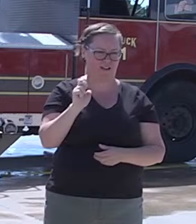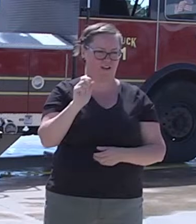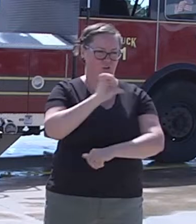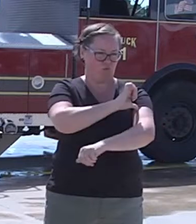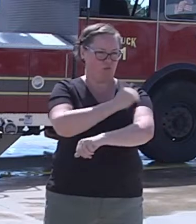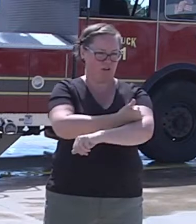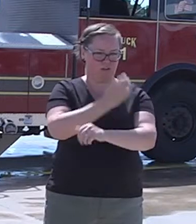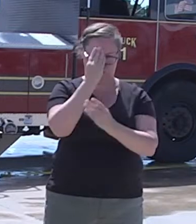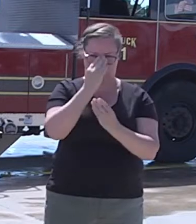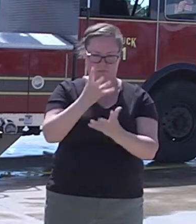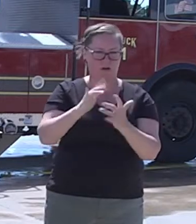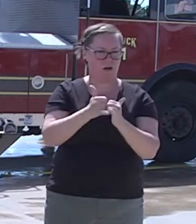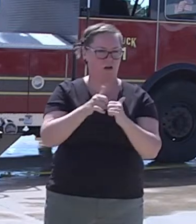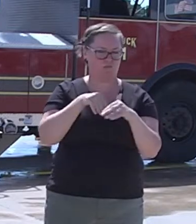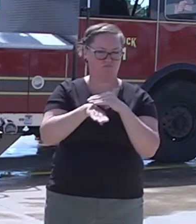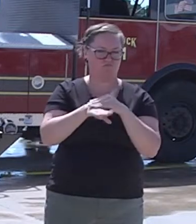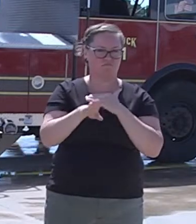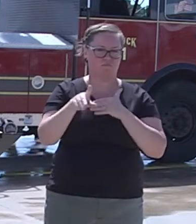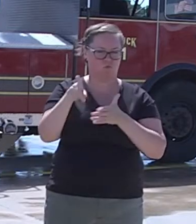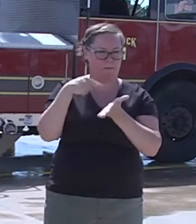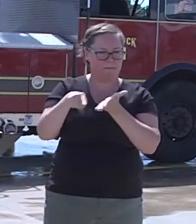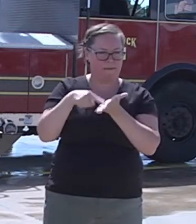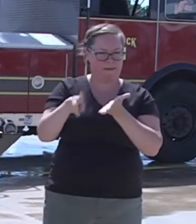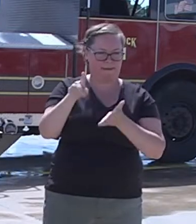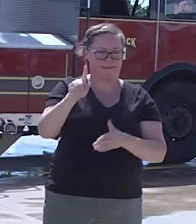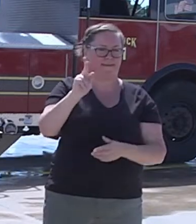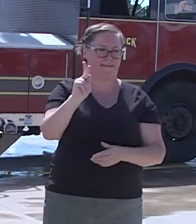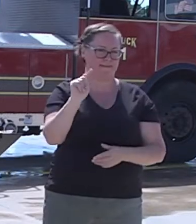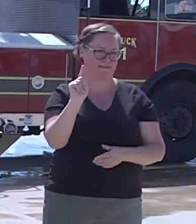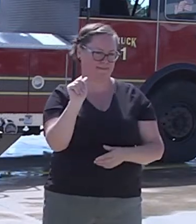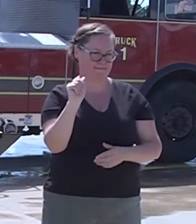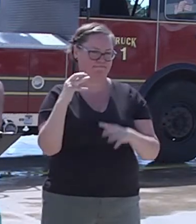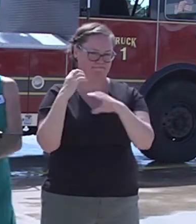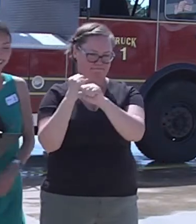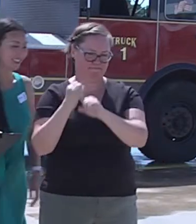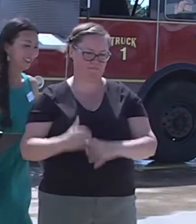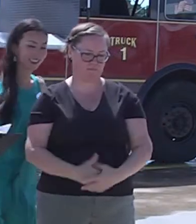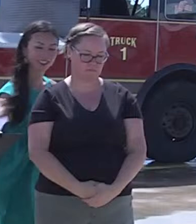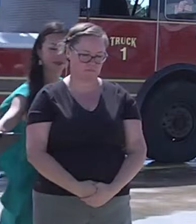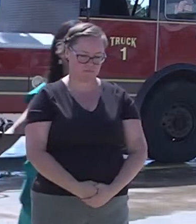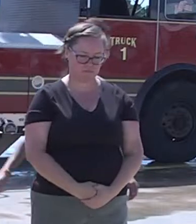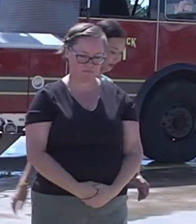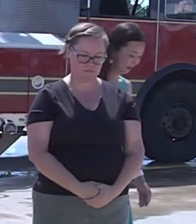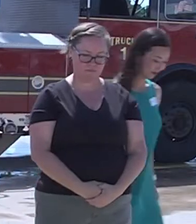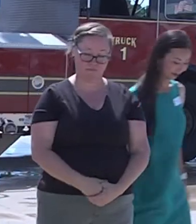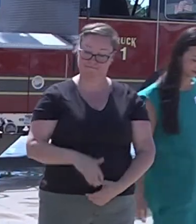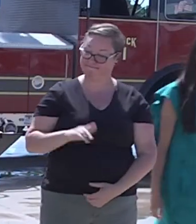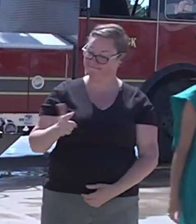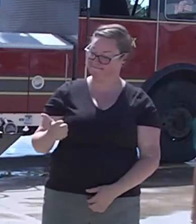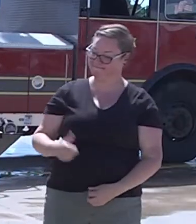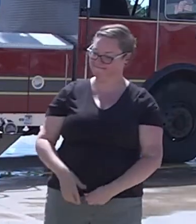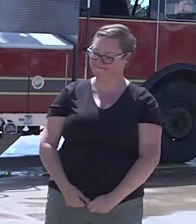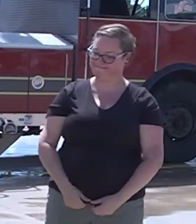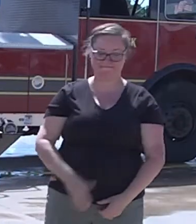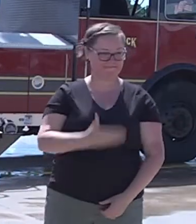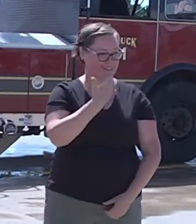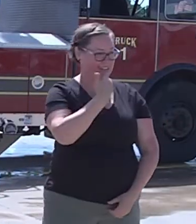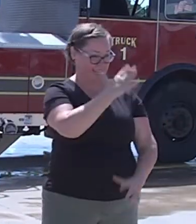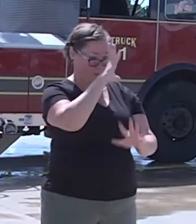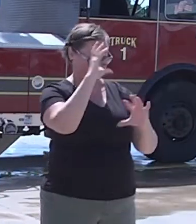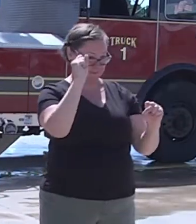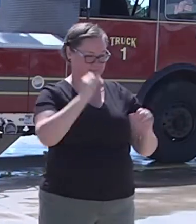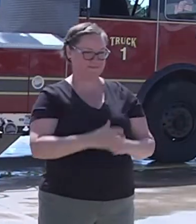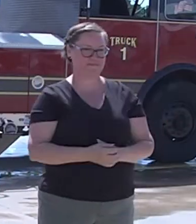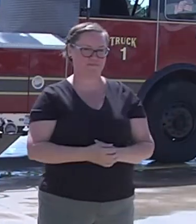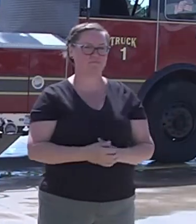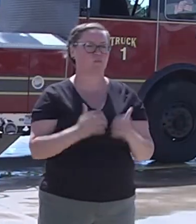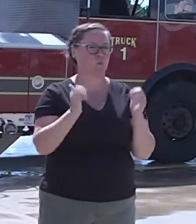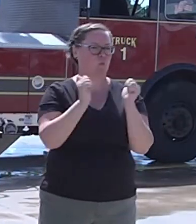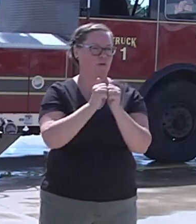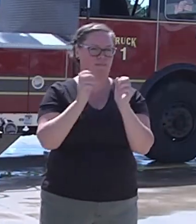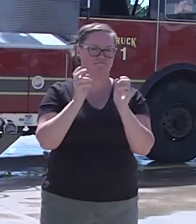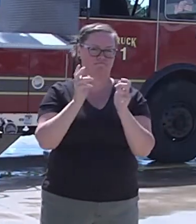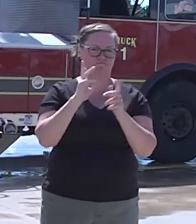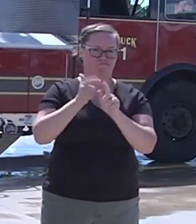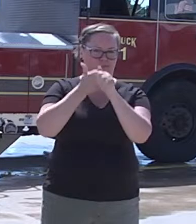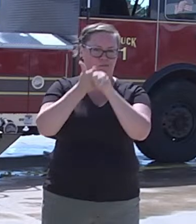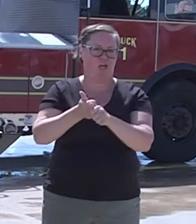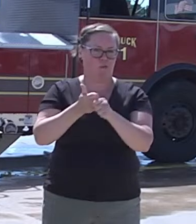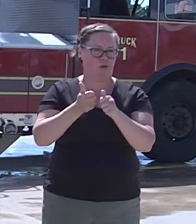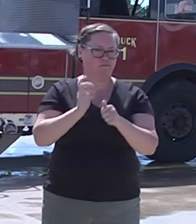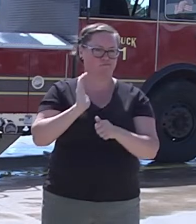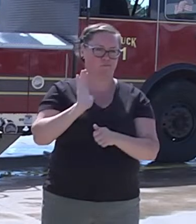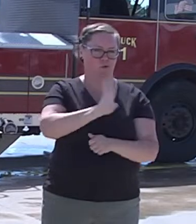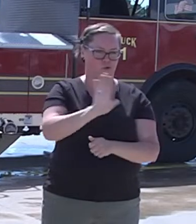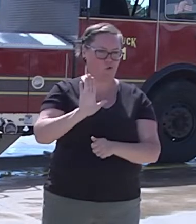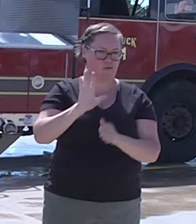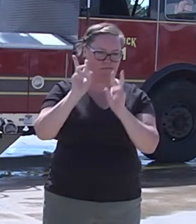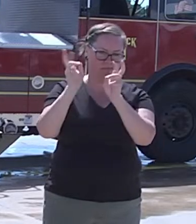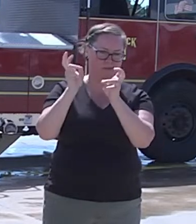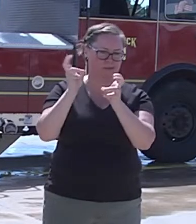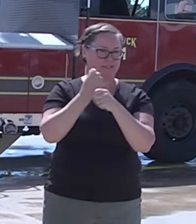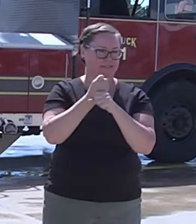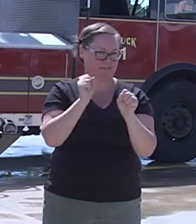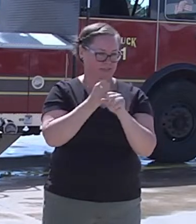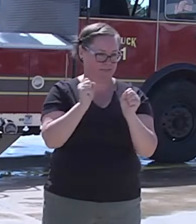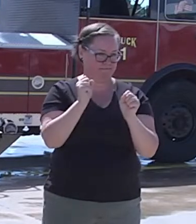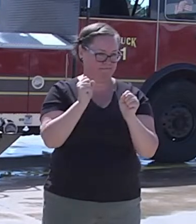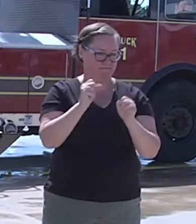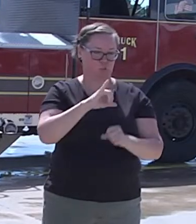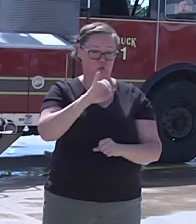Steve uh thank you mayor so in the theme of safety come July 1st 12:01 a.m. the main theme